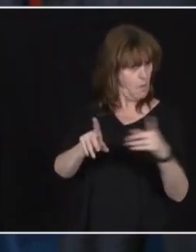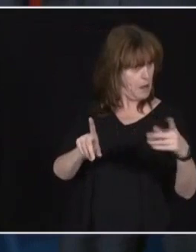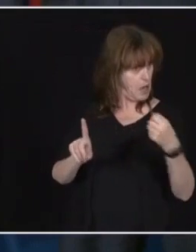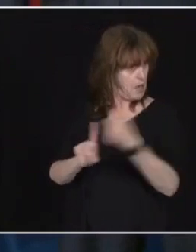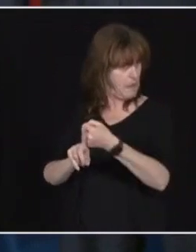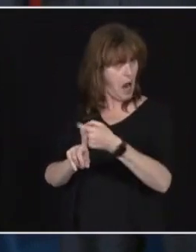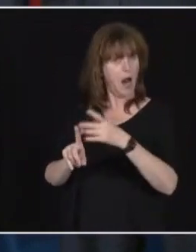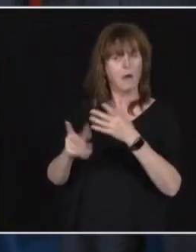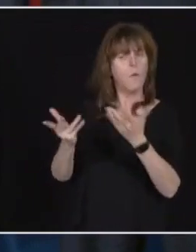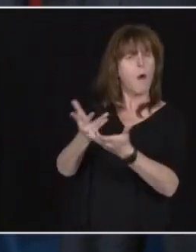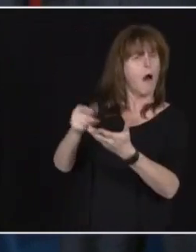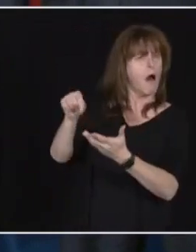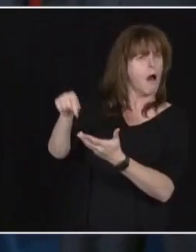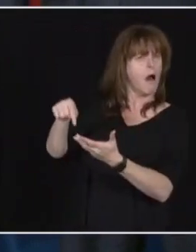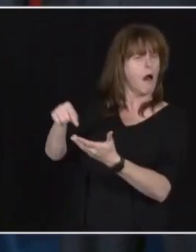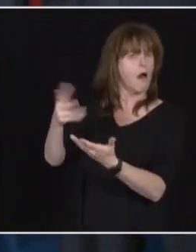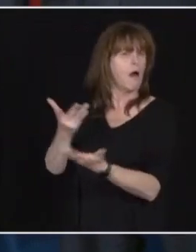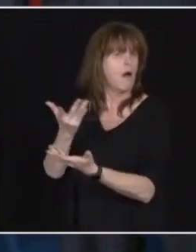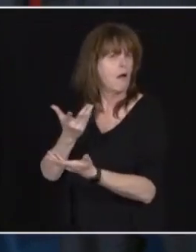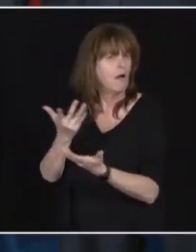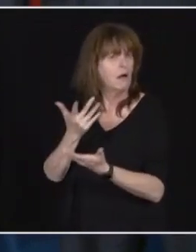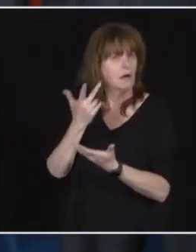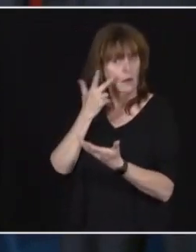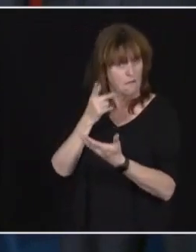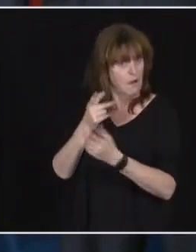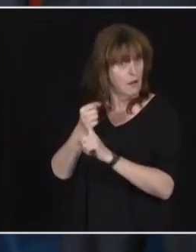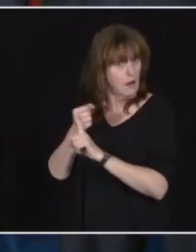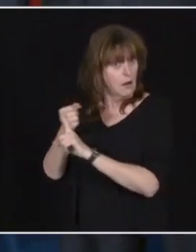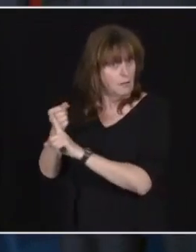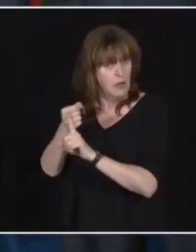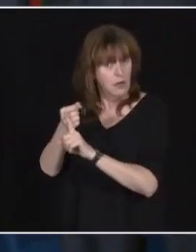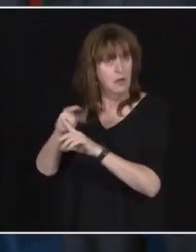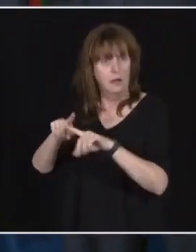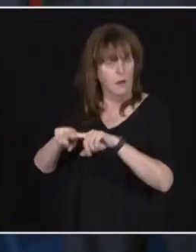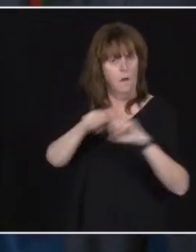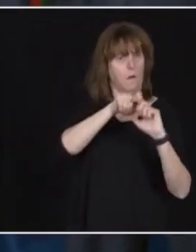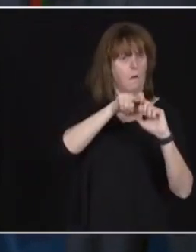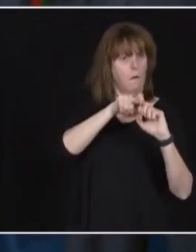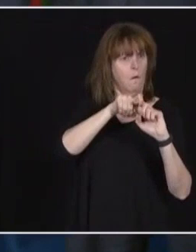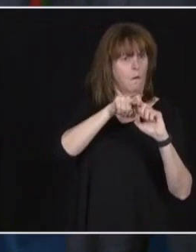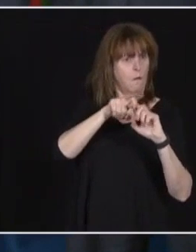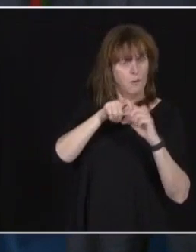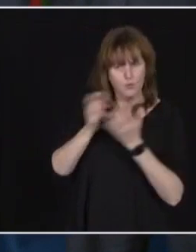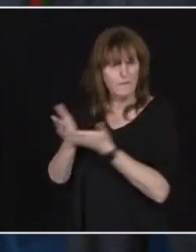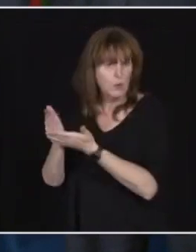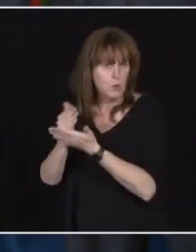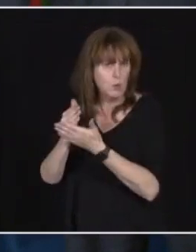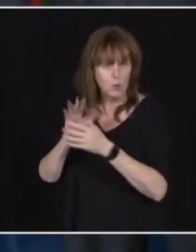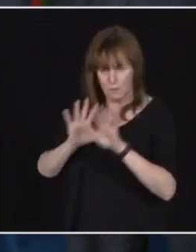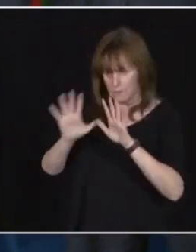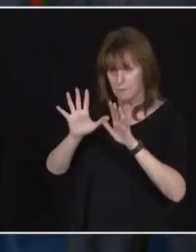testing in the community so we understand what the impacts